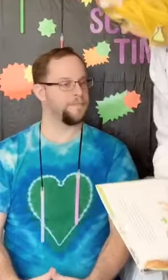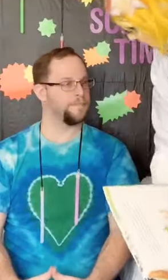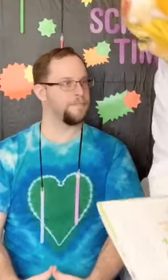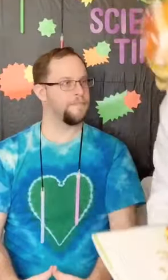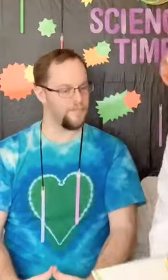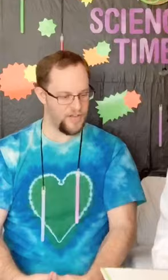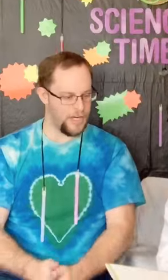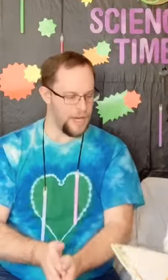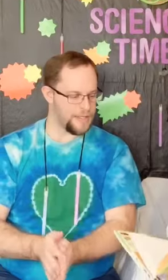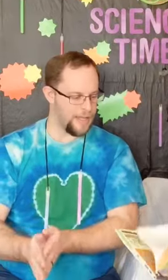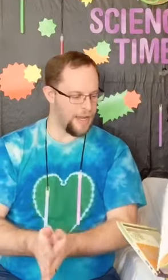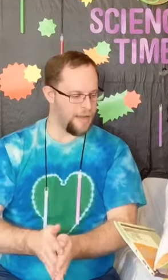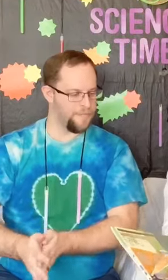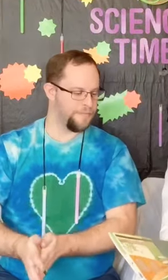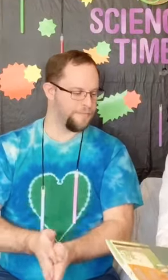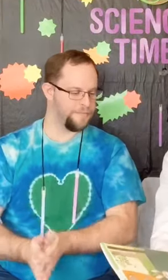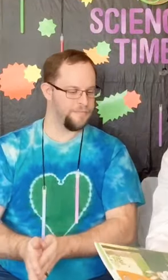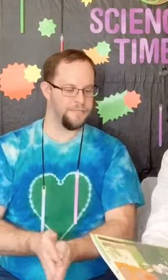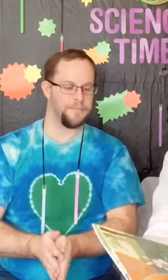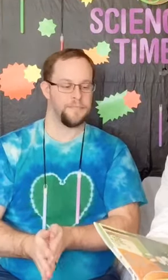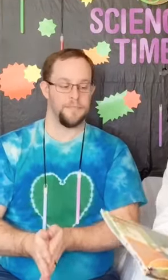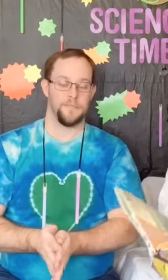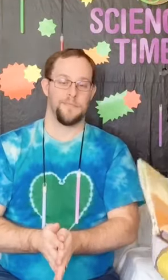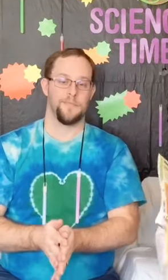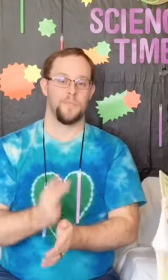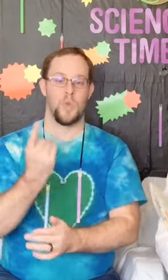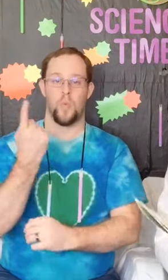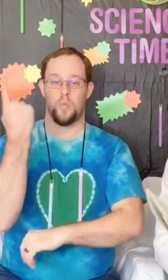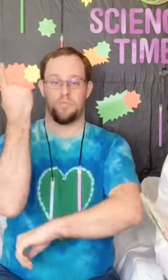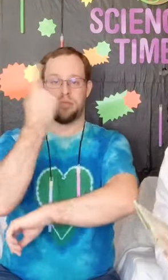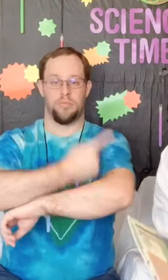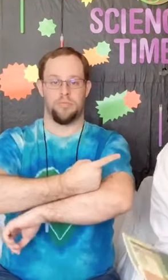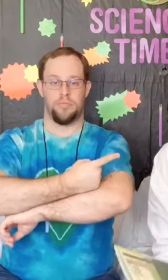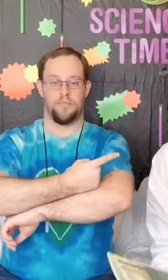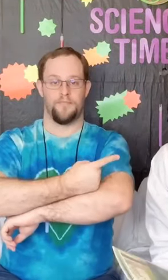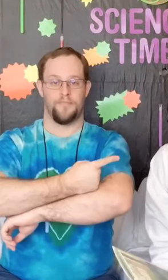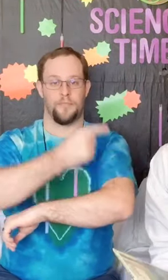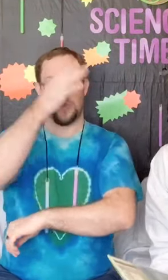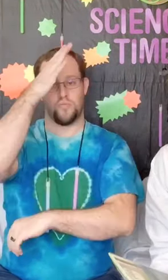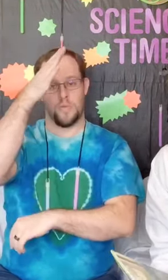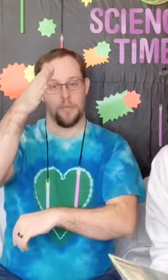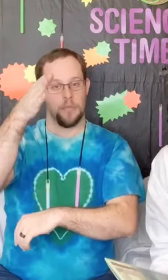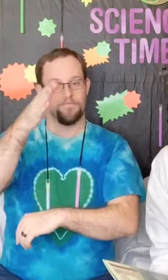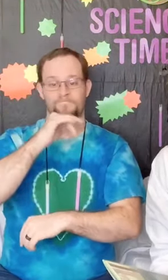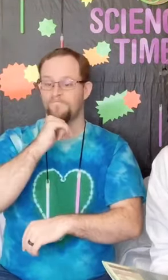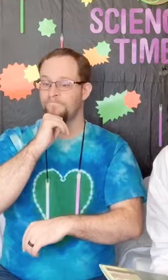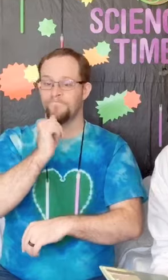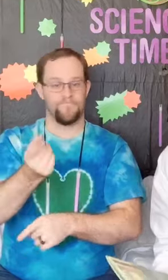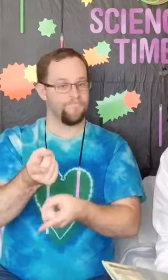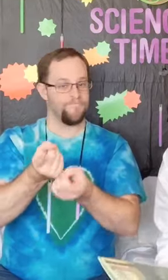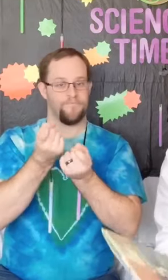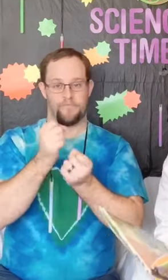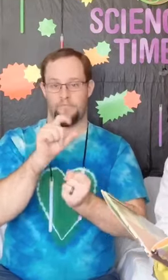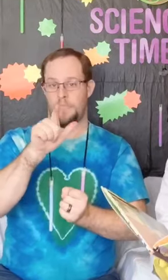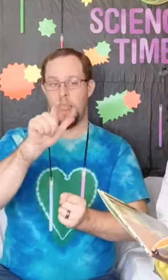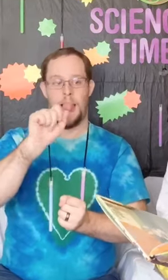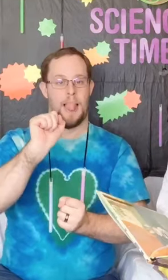Very nice. AARON: Very nice, I like it. CALI: One day, Grandpa didn't come to the lab.